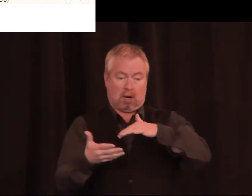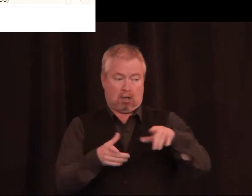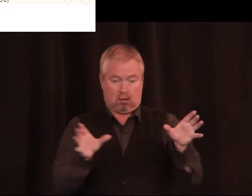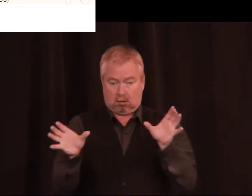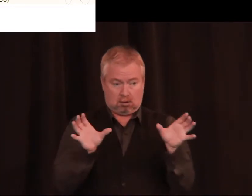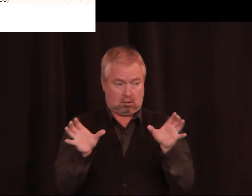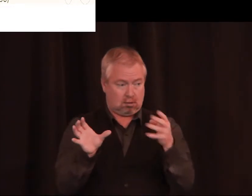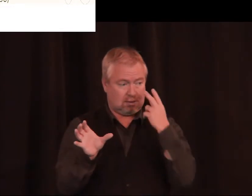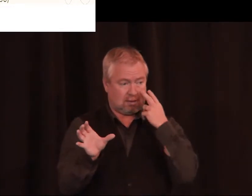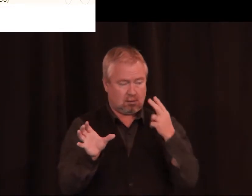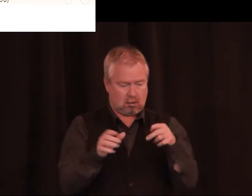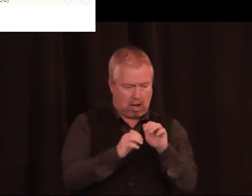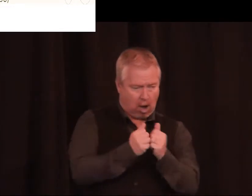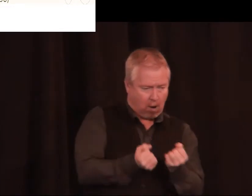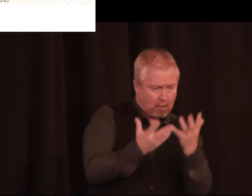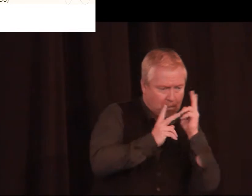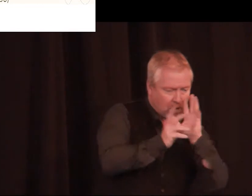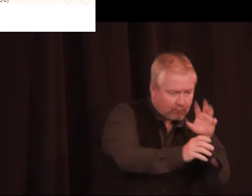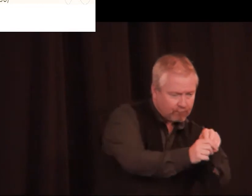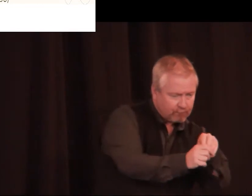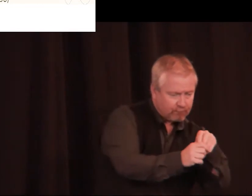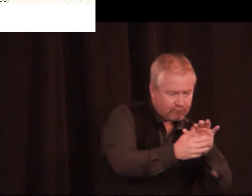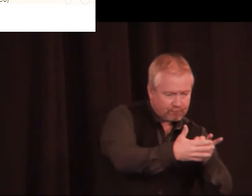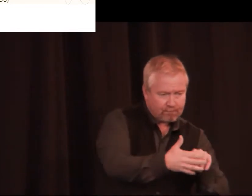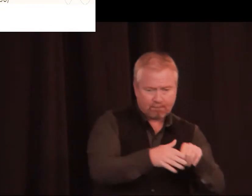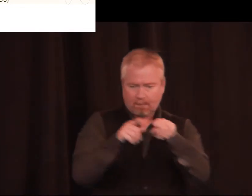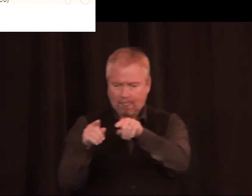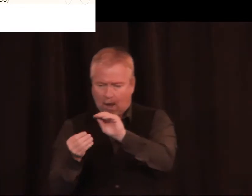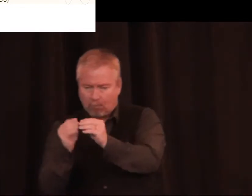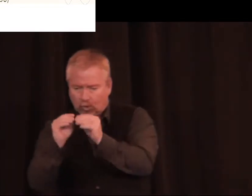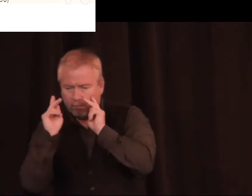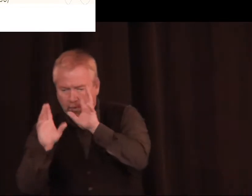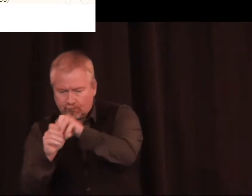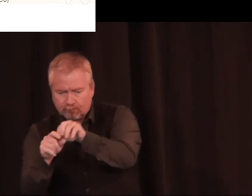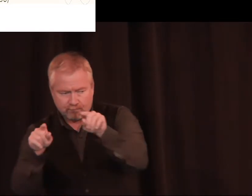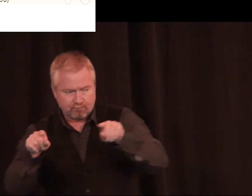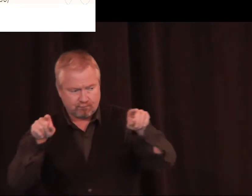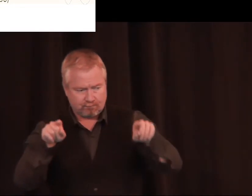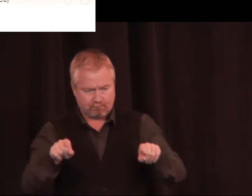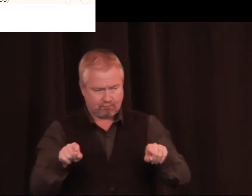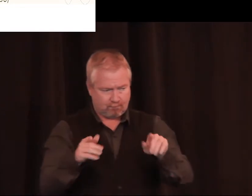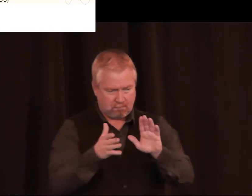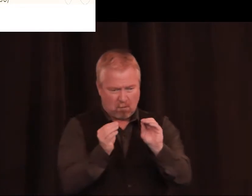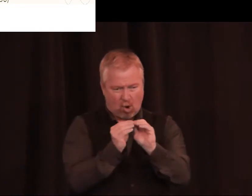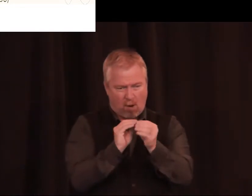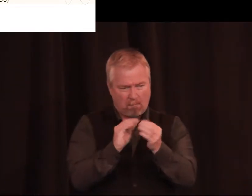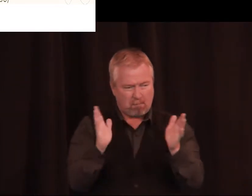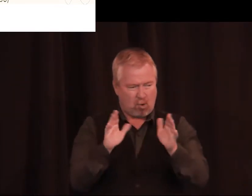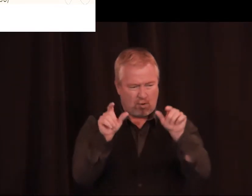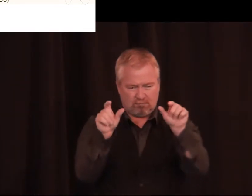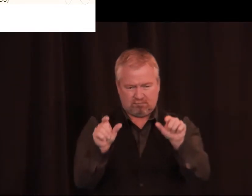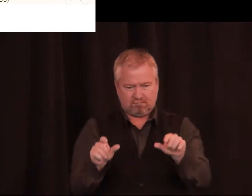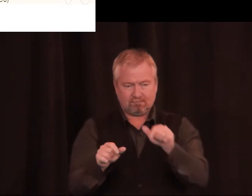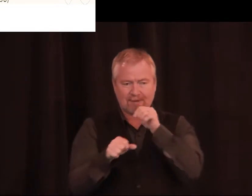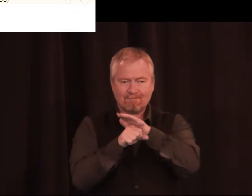are in the studies, they've been very small samples, they haven't been able to recruit a whole lot of kids to be able to look at this.